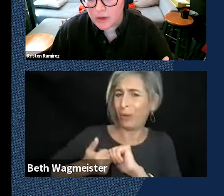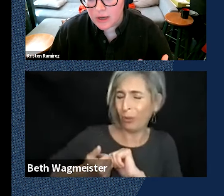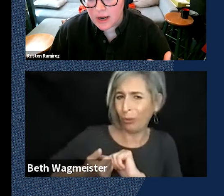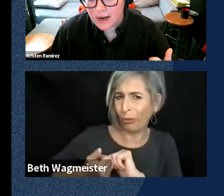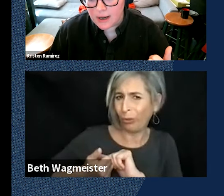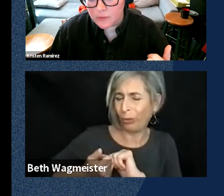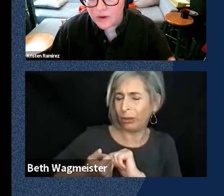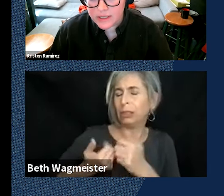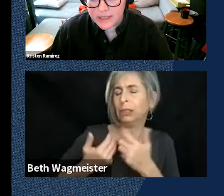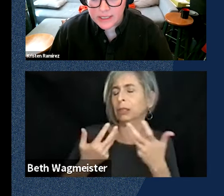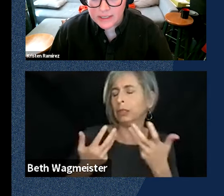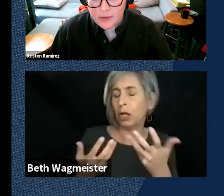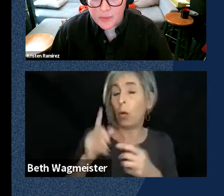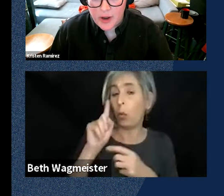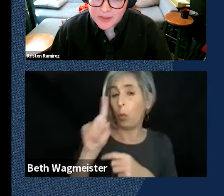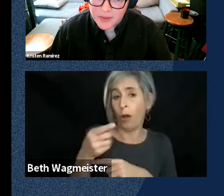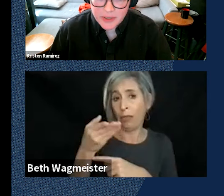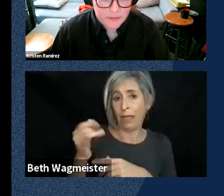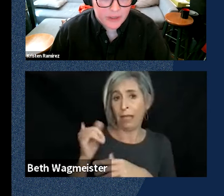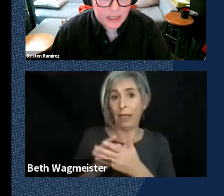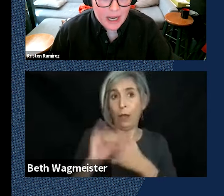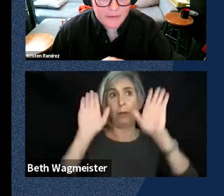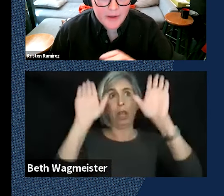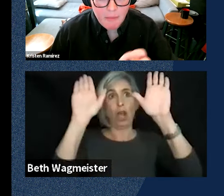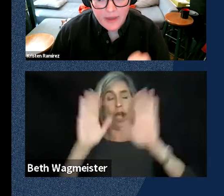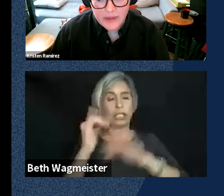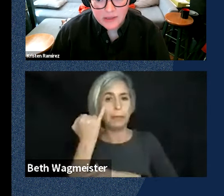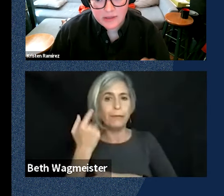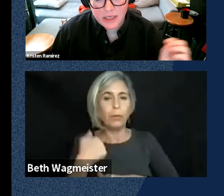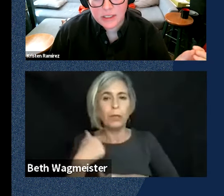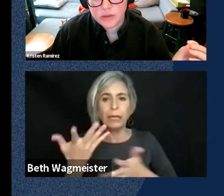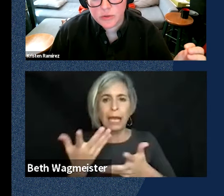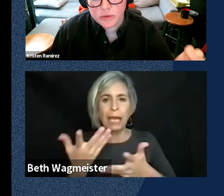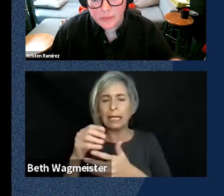So one of the things that would be awesome is if we can kind of embed these into some